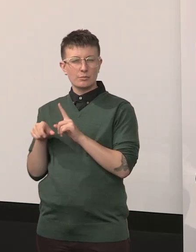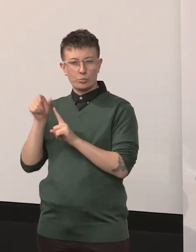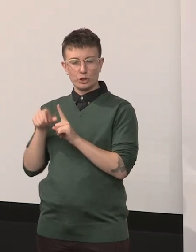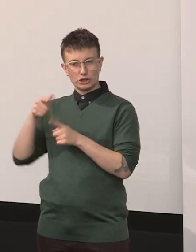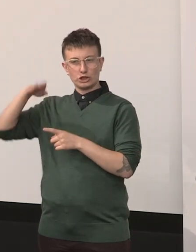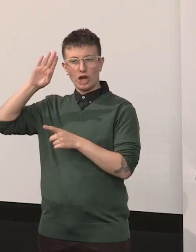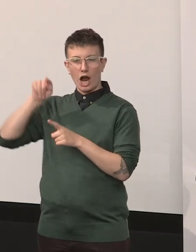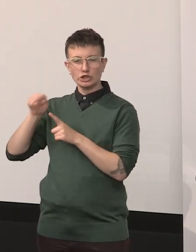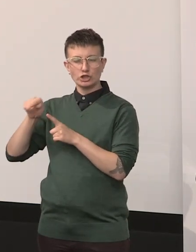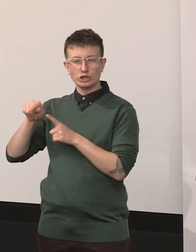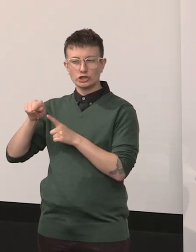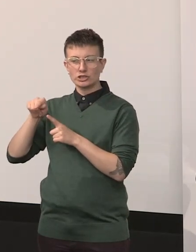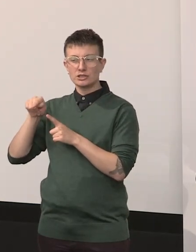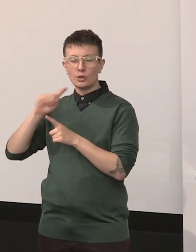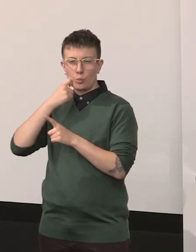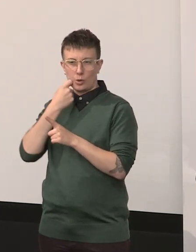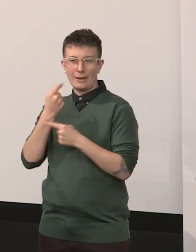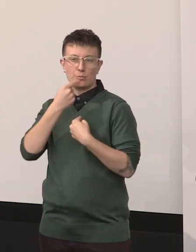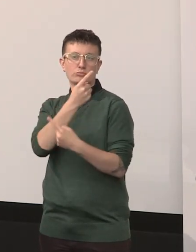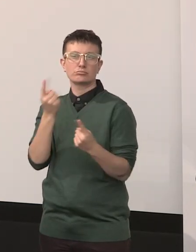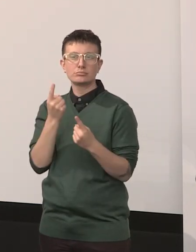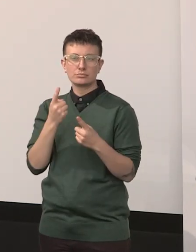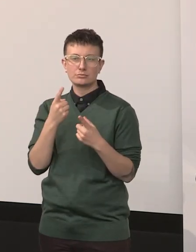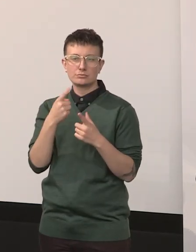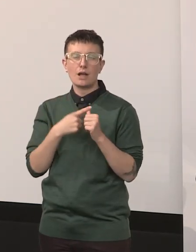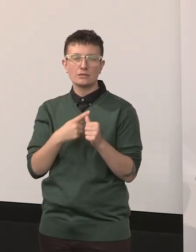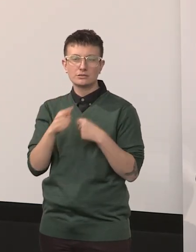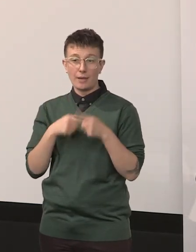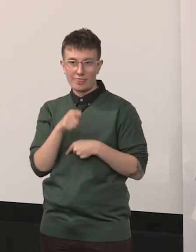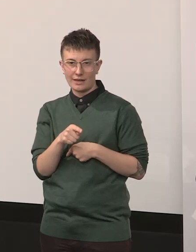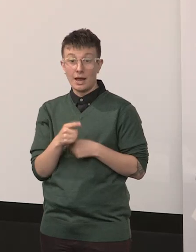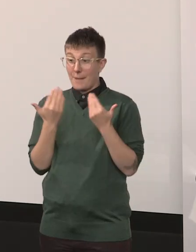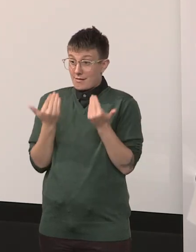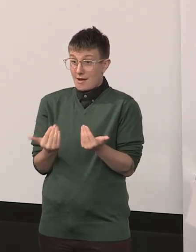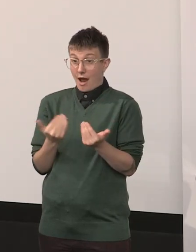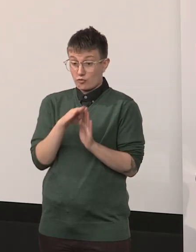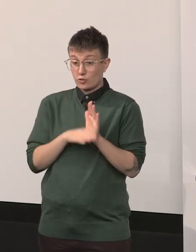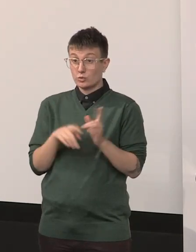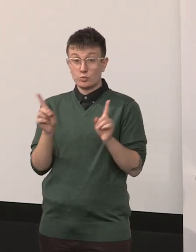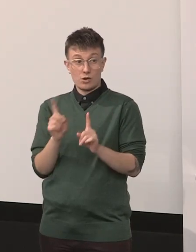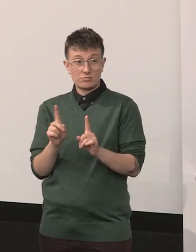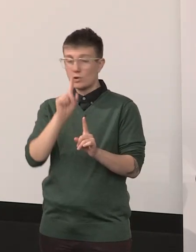how those flights are undertaken. Just going back, I can reiterate no-one leaves a